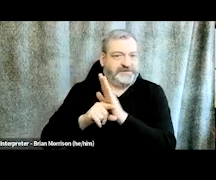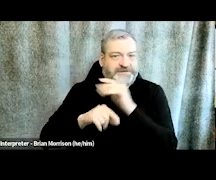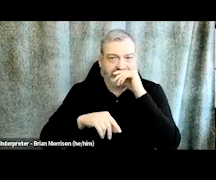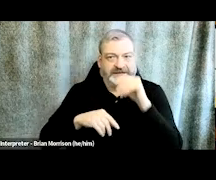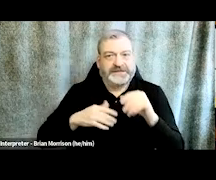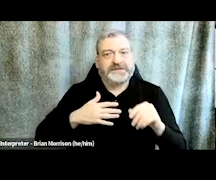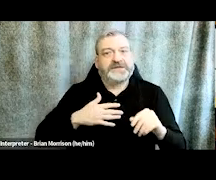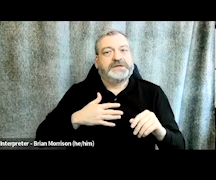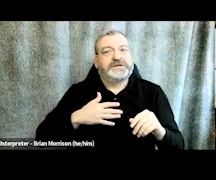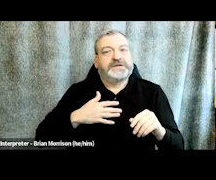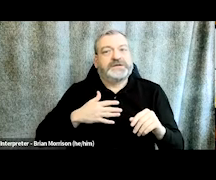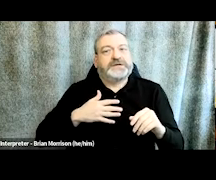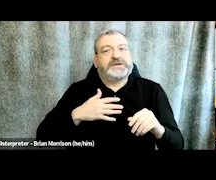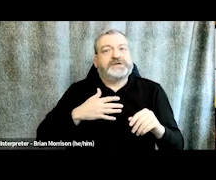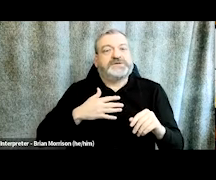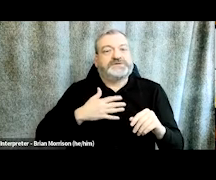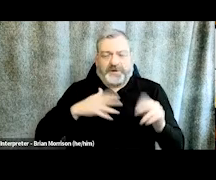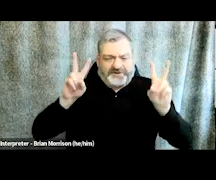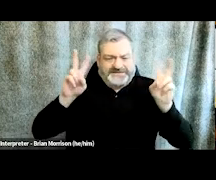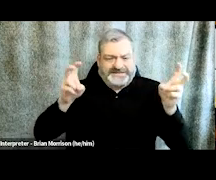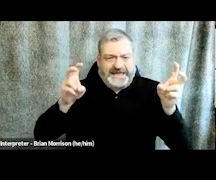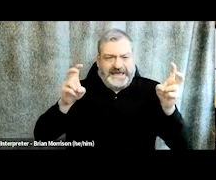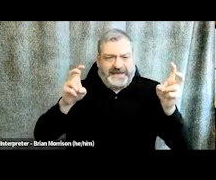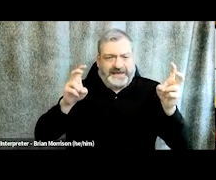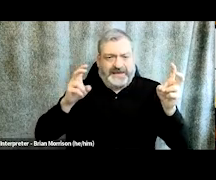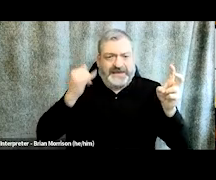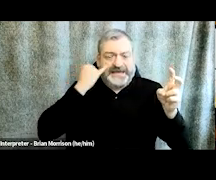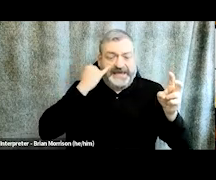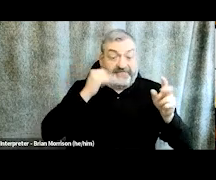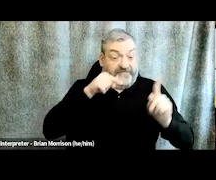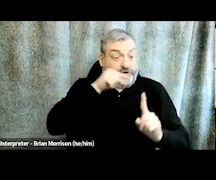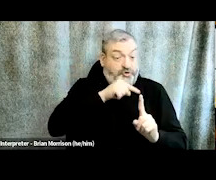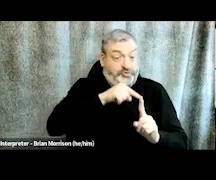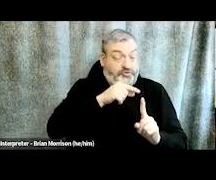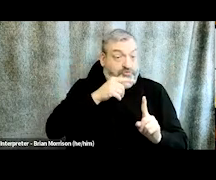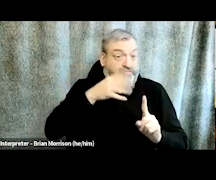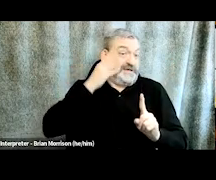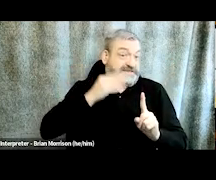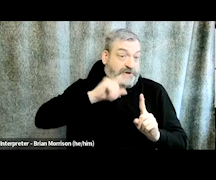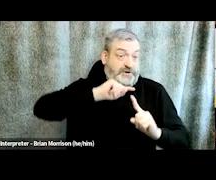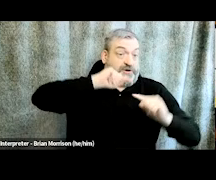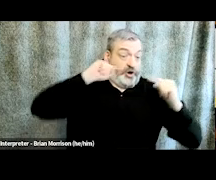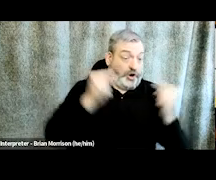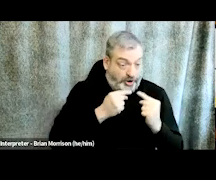hurt people, and well supported people is just a positive spin on that.